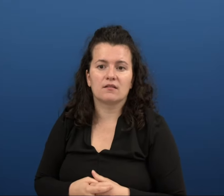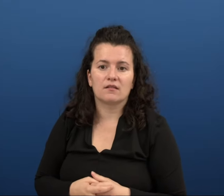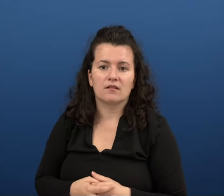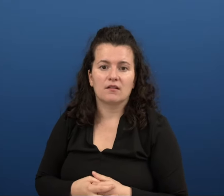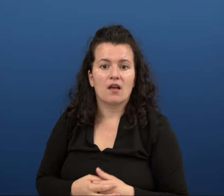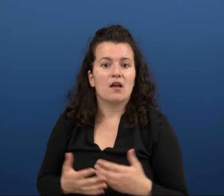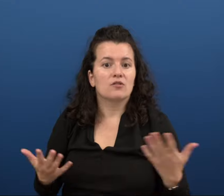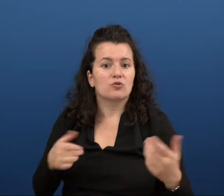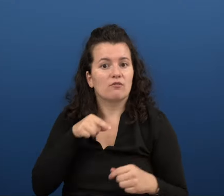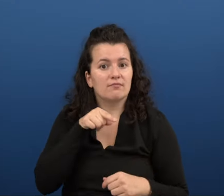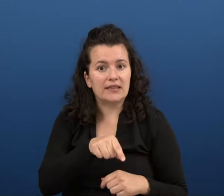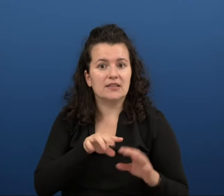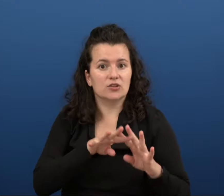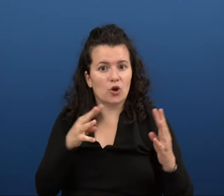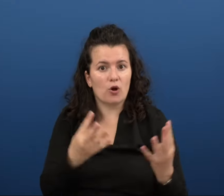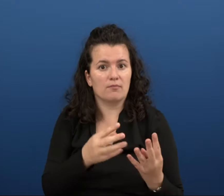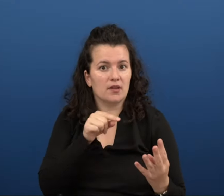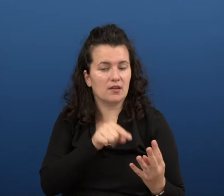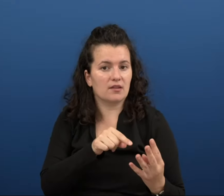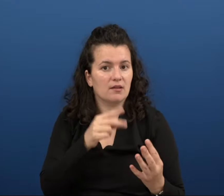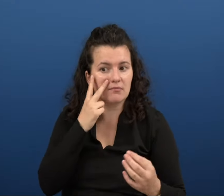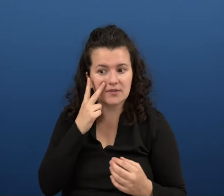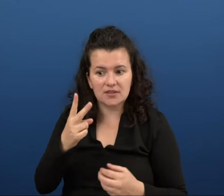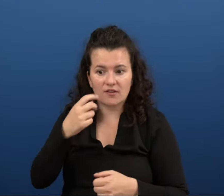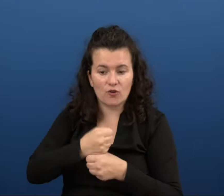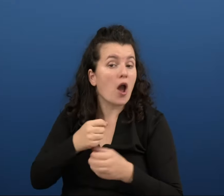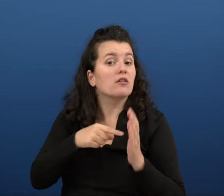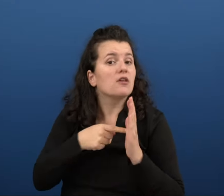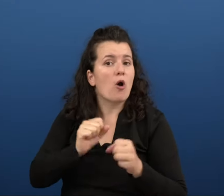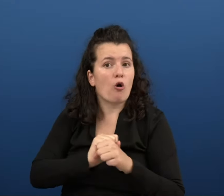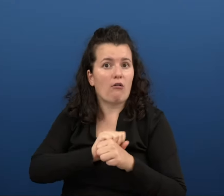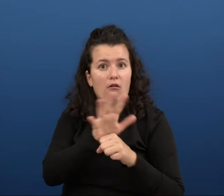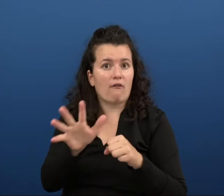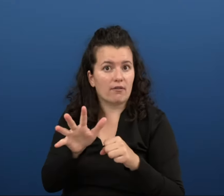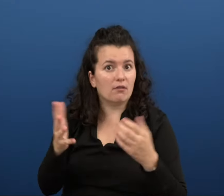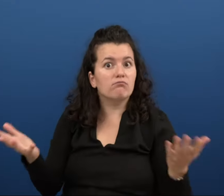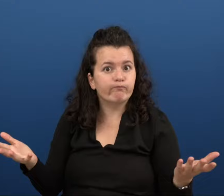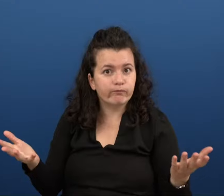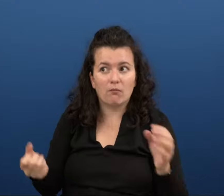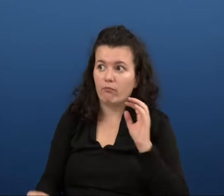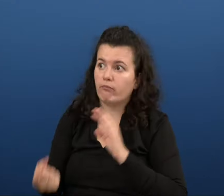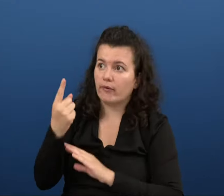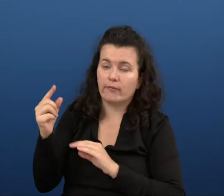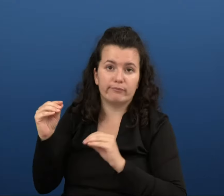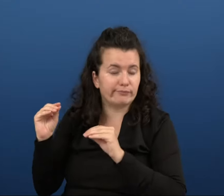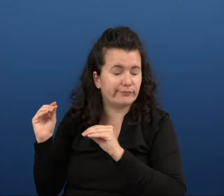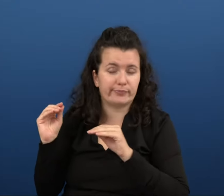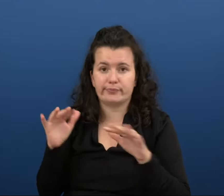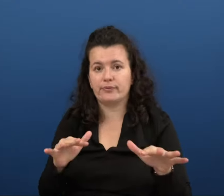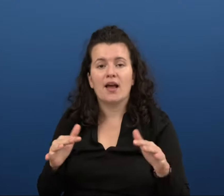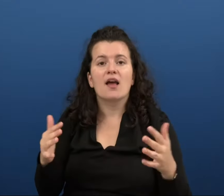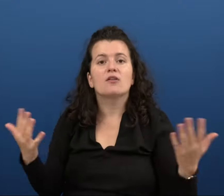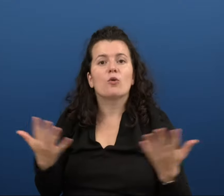committees actually do with respects to call it 19 and the challenges that that came in